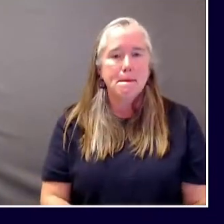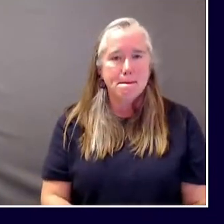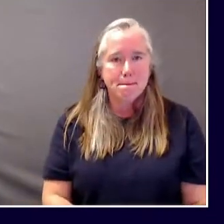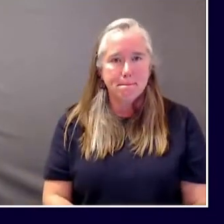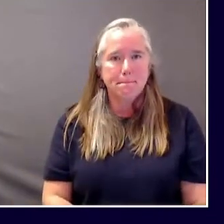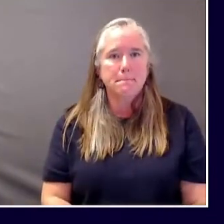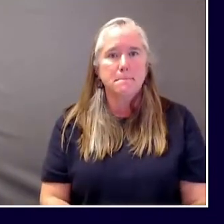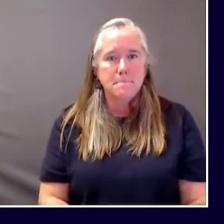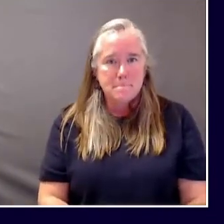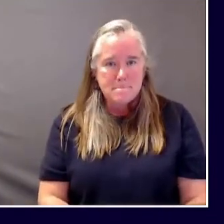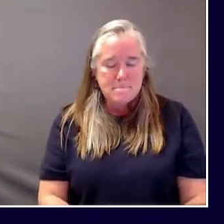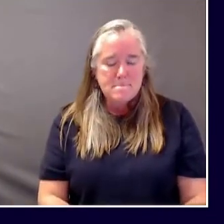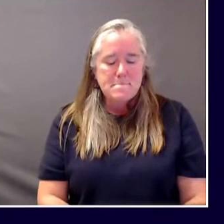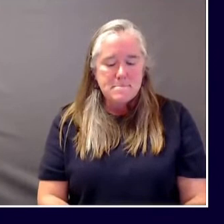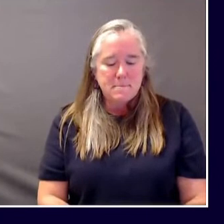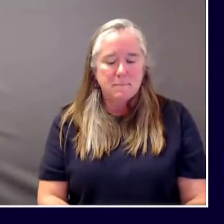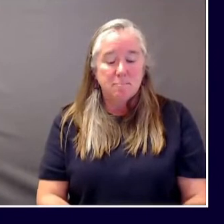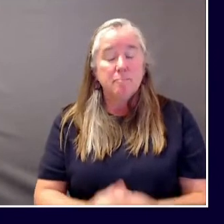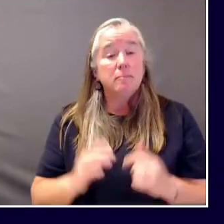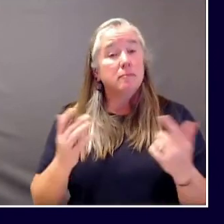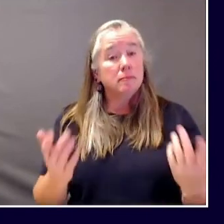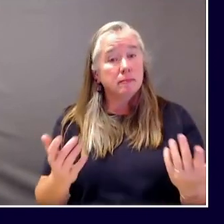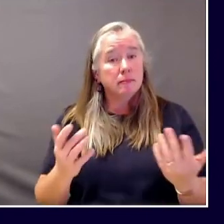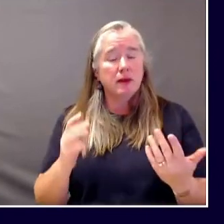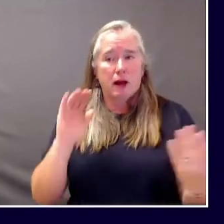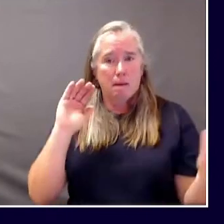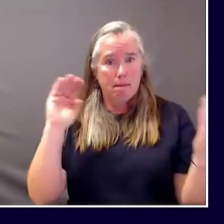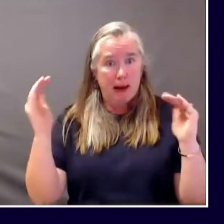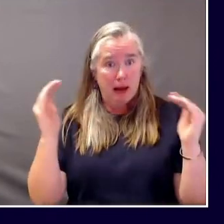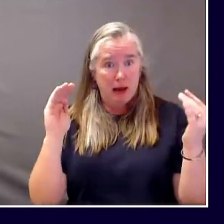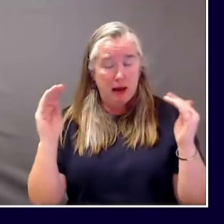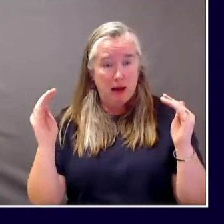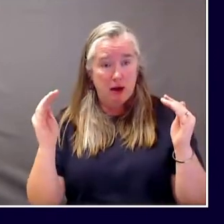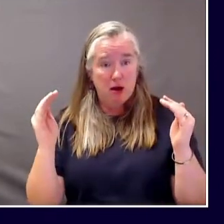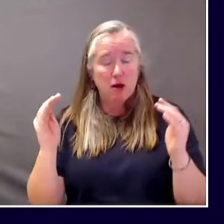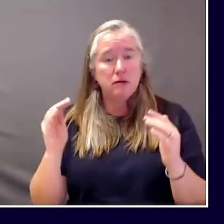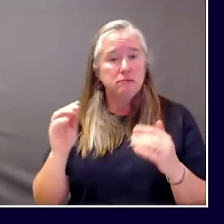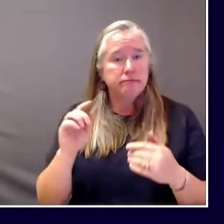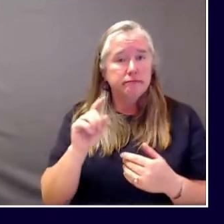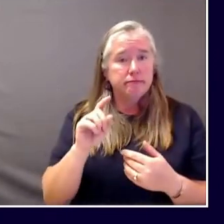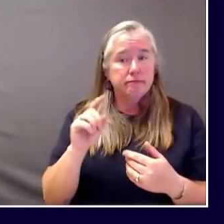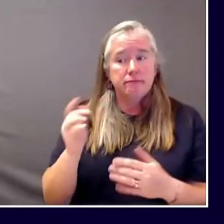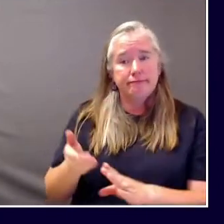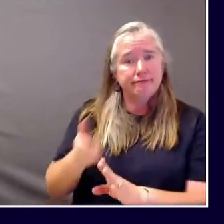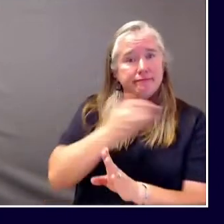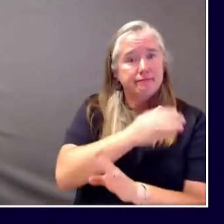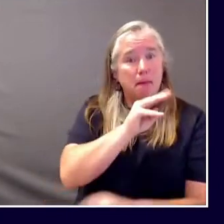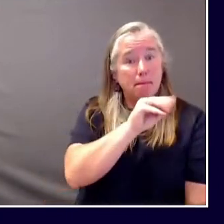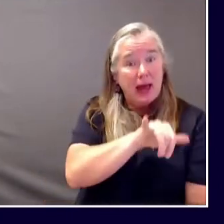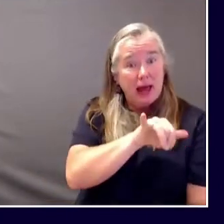how what we are seeing today